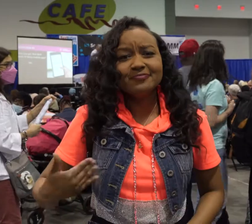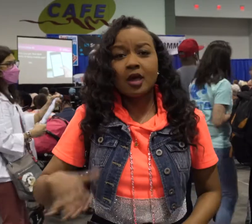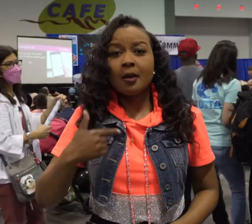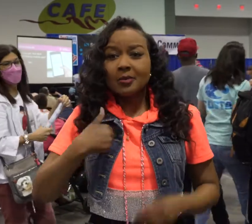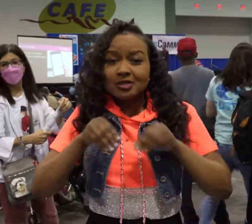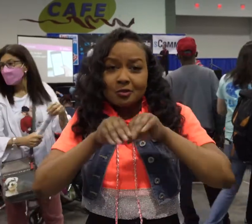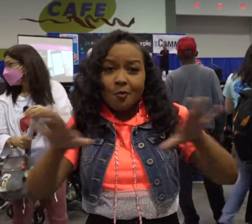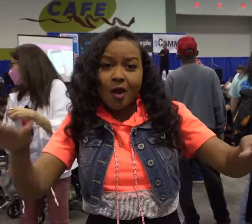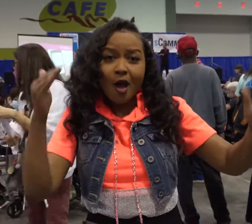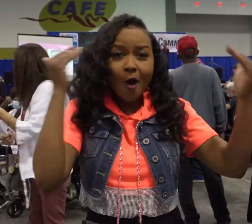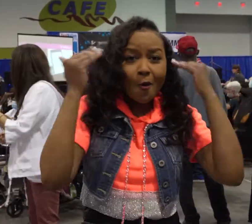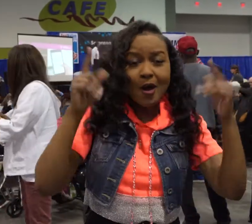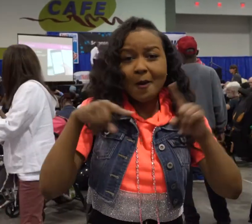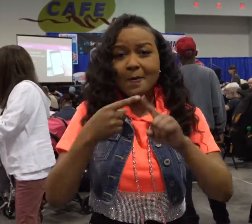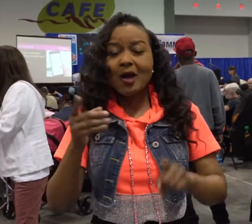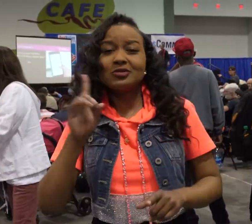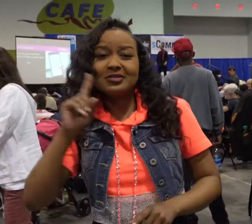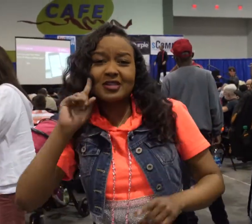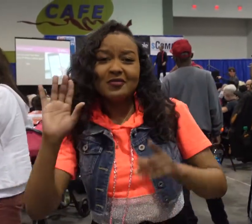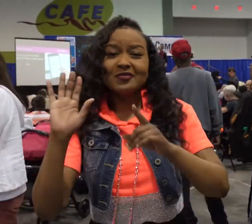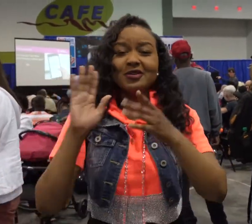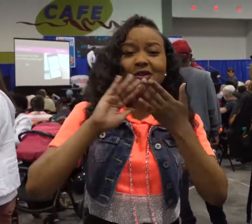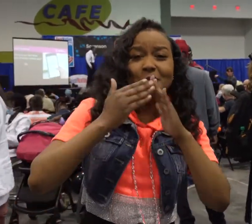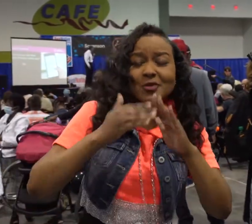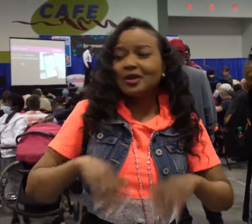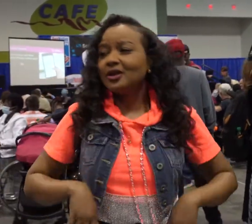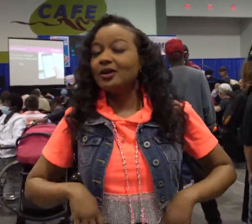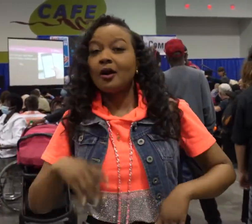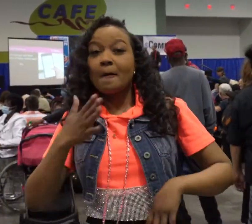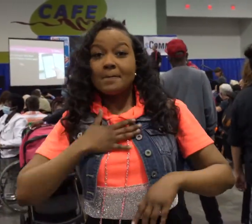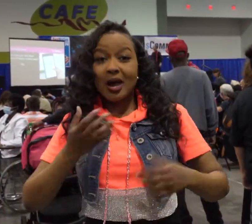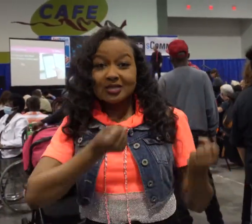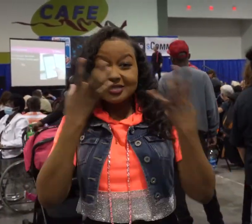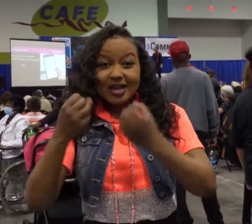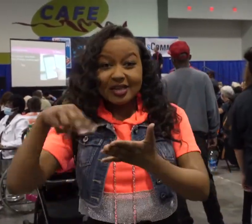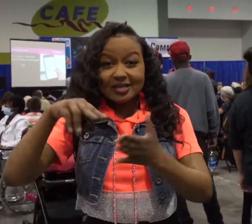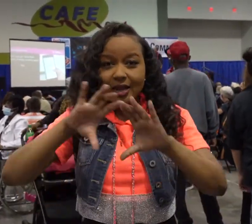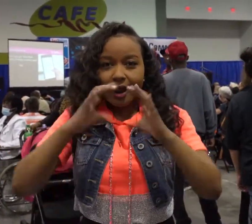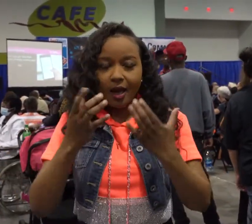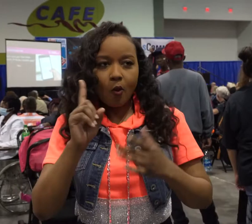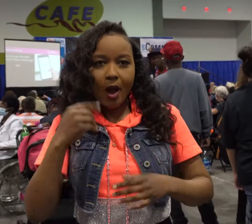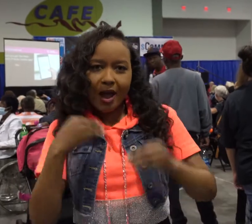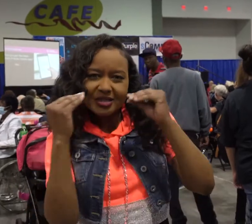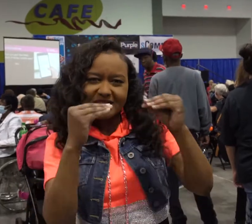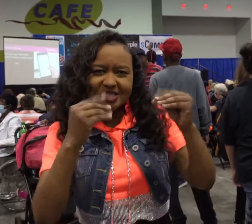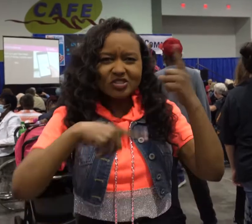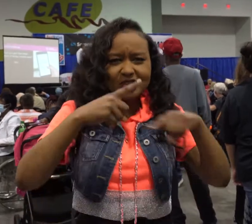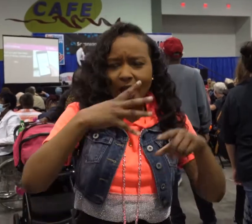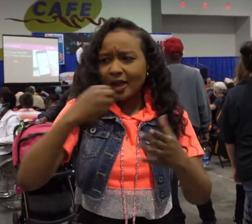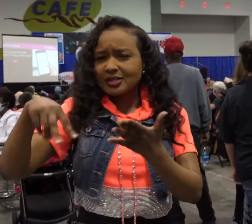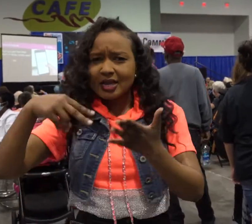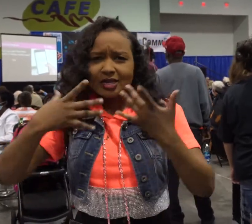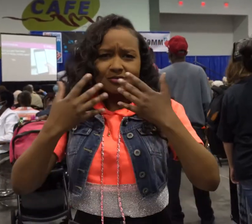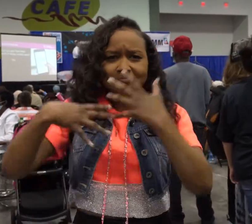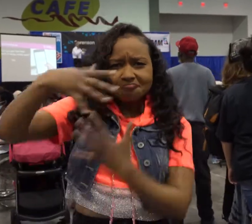I want to spread out the deaf awareness in the community. In my dance class, where I am teaching sign language with dance.